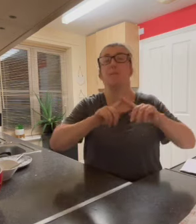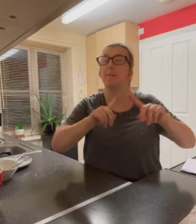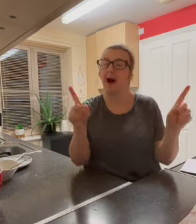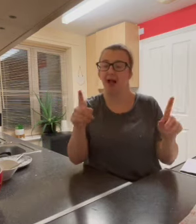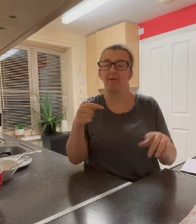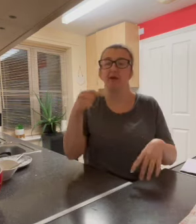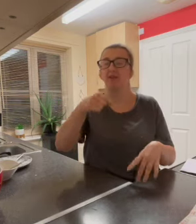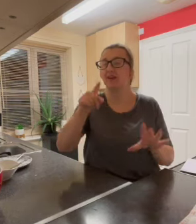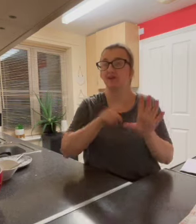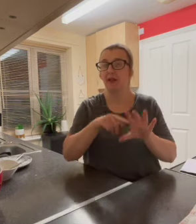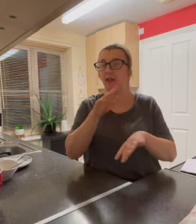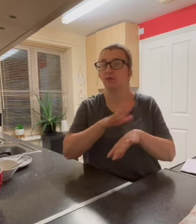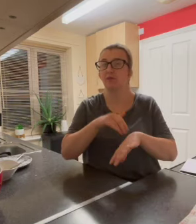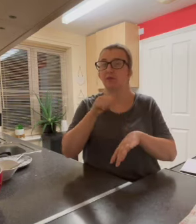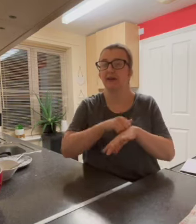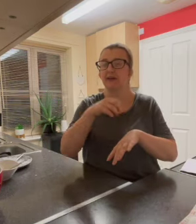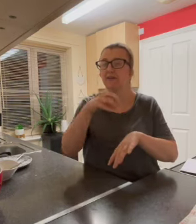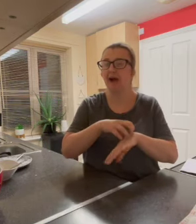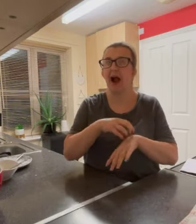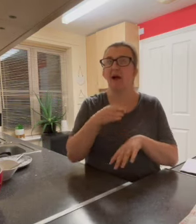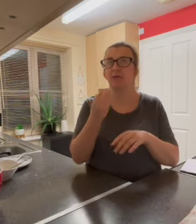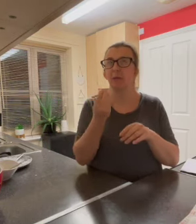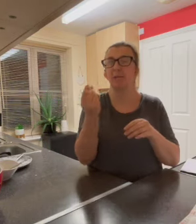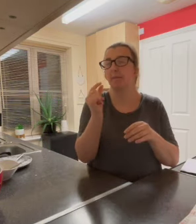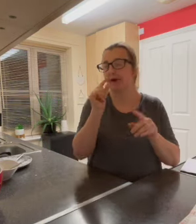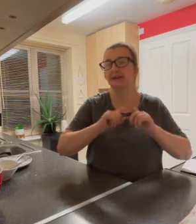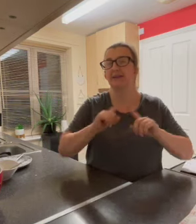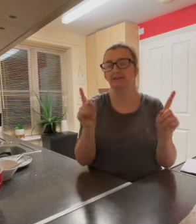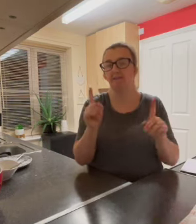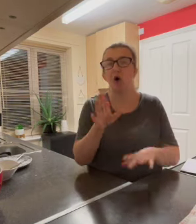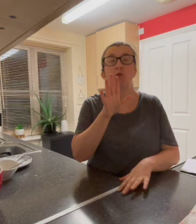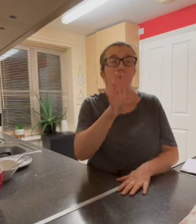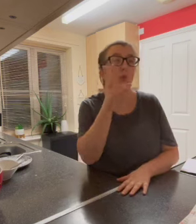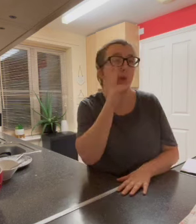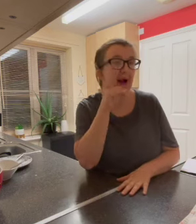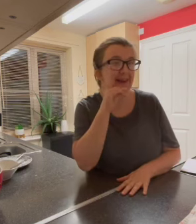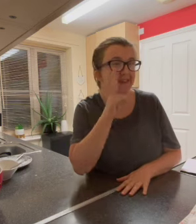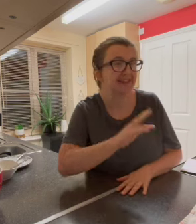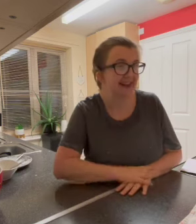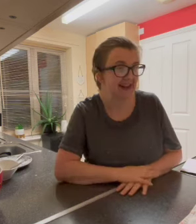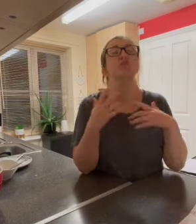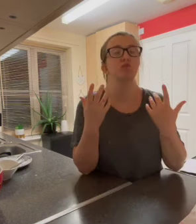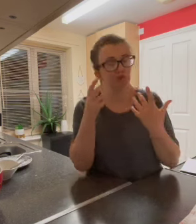but this year I am doing something different with xmas cake so keep your eye open...